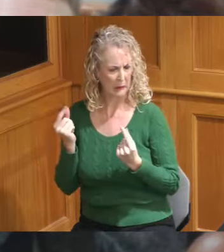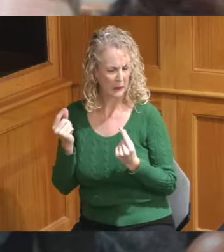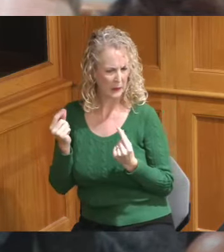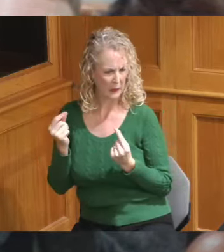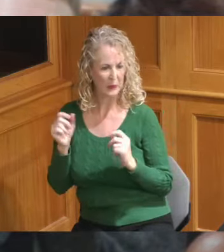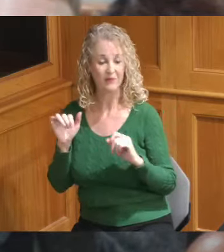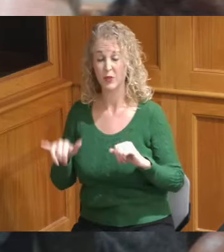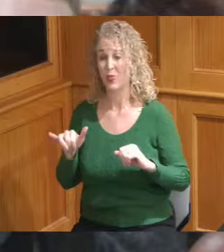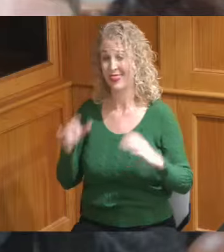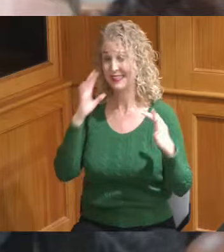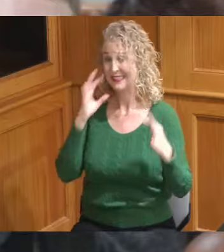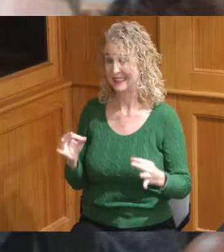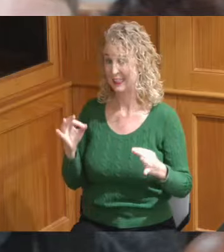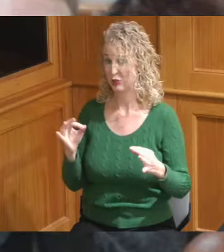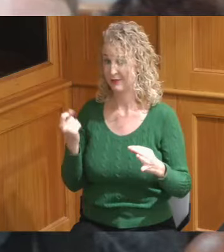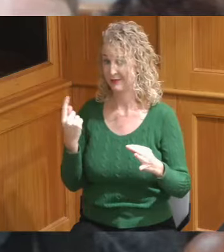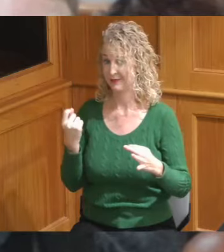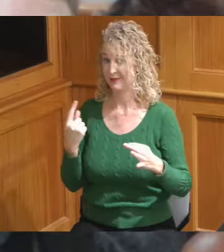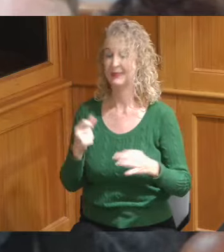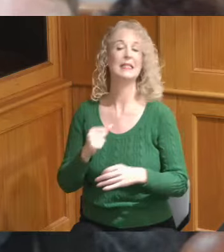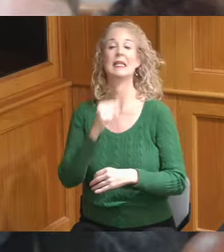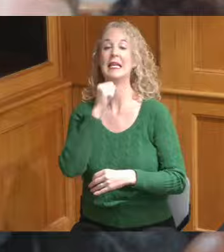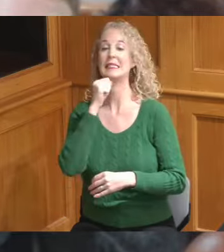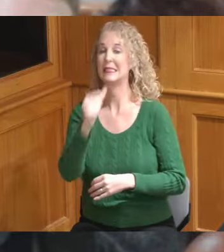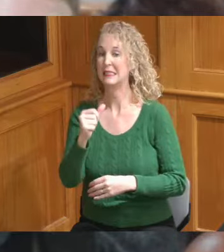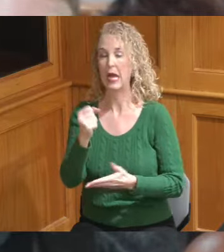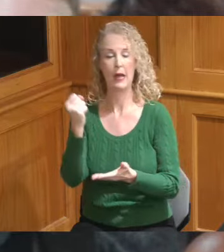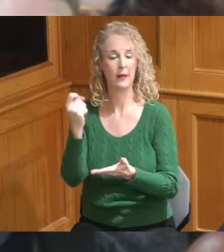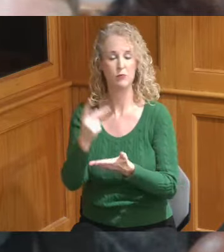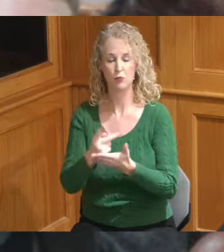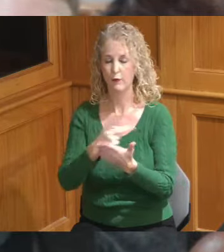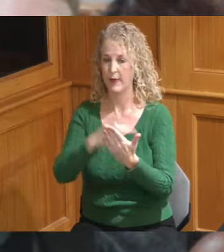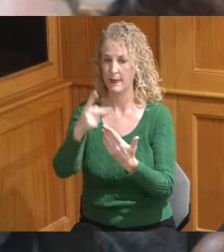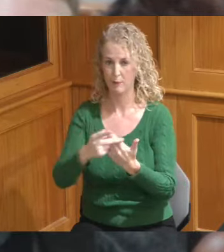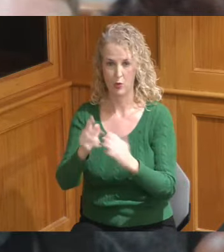this resolution though does not constitute board approval for the program. It only directs